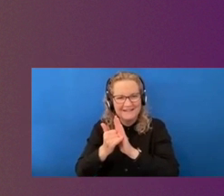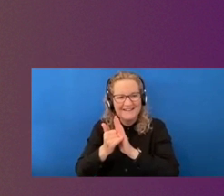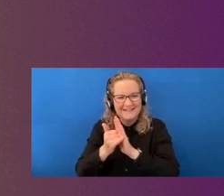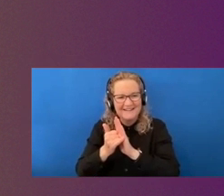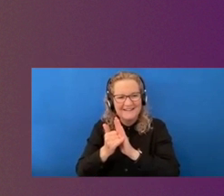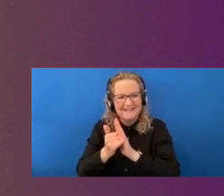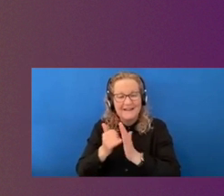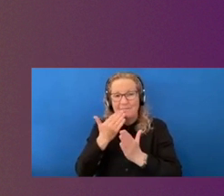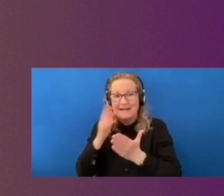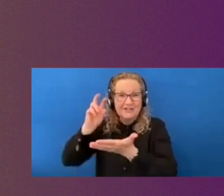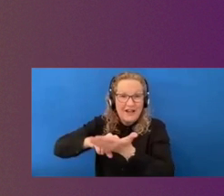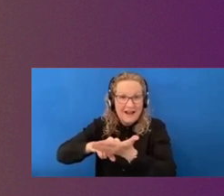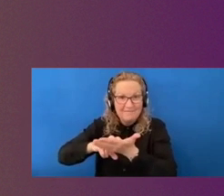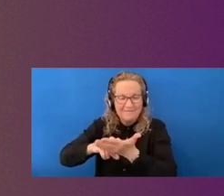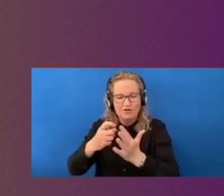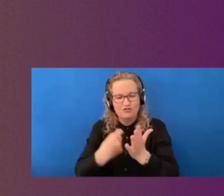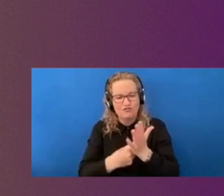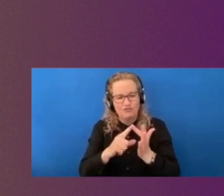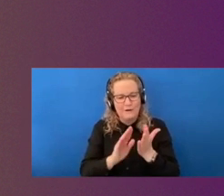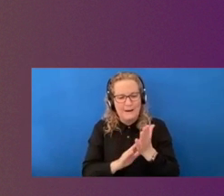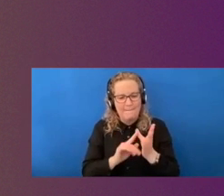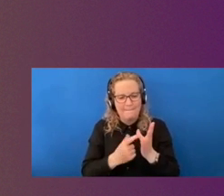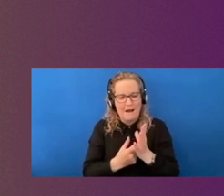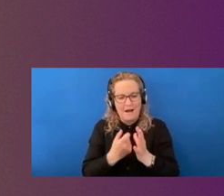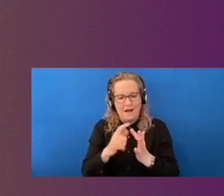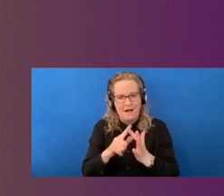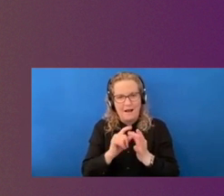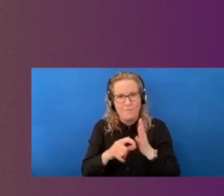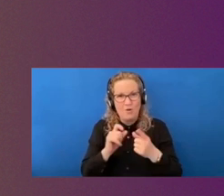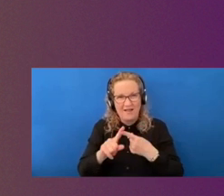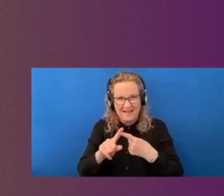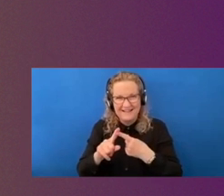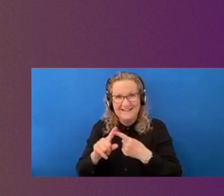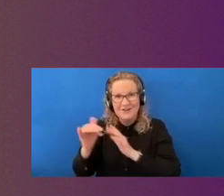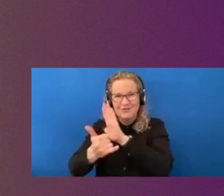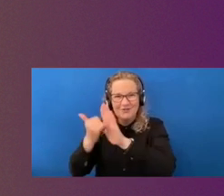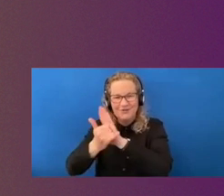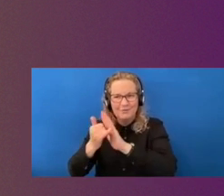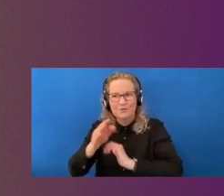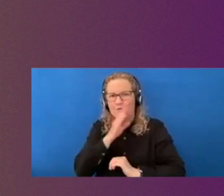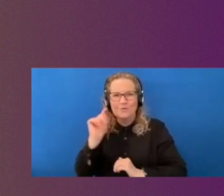so already because you don't want to miss any of these recordings um i've been your moderator